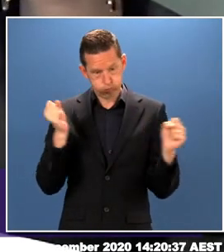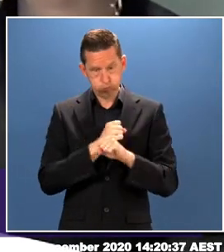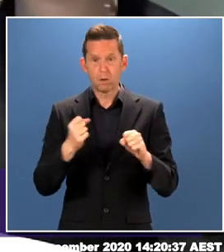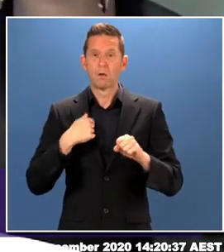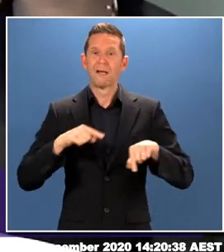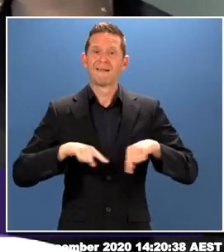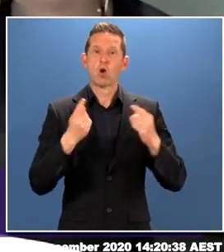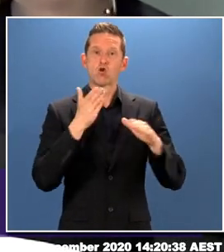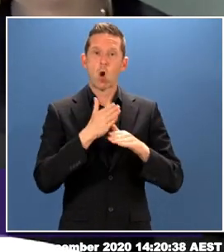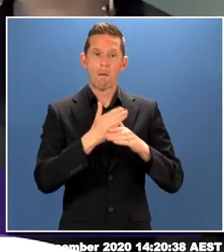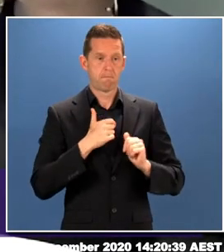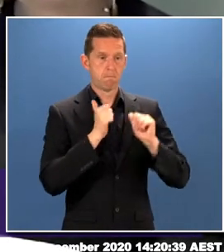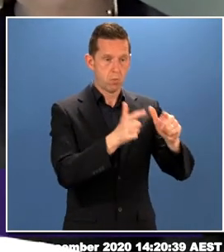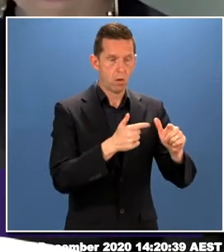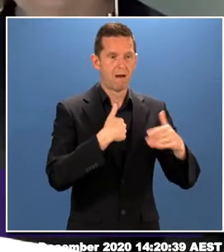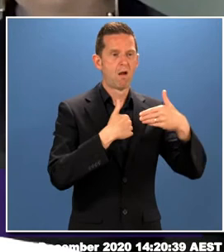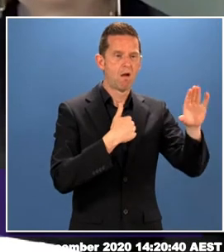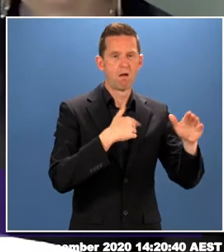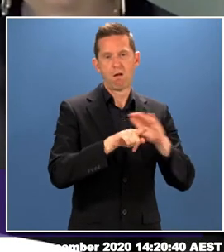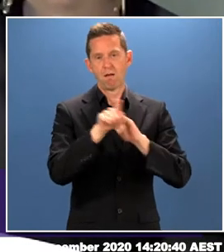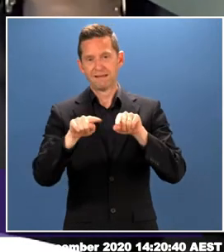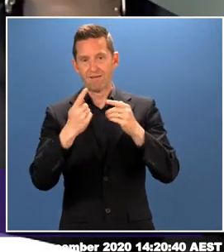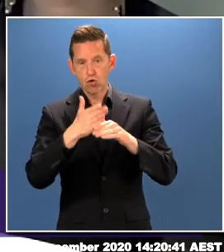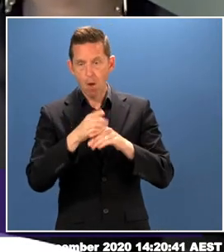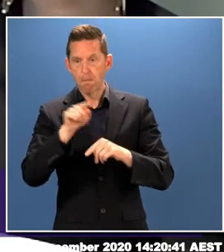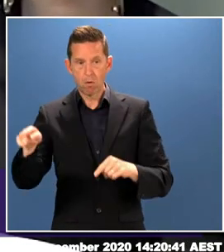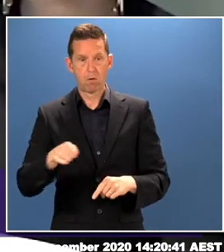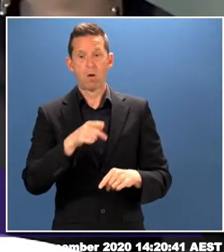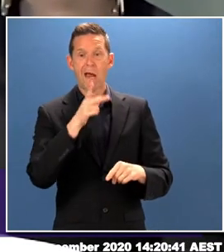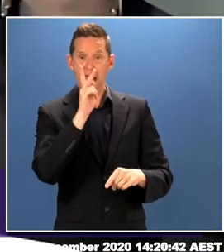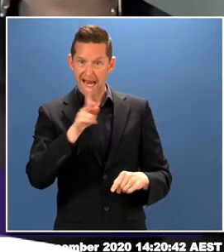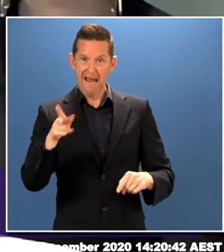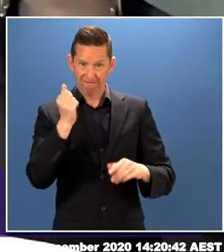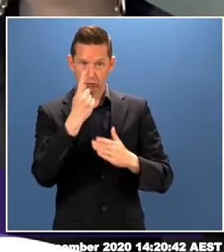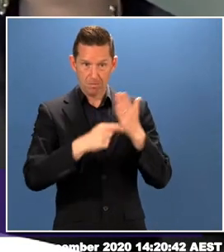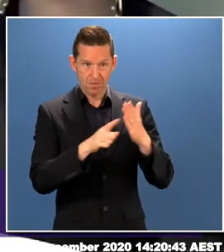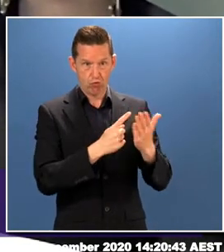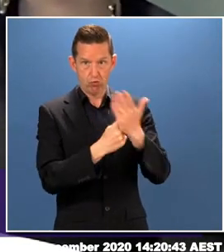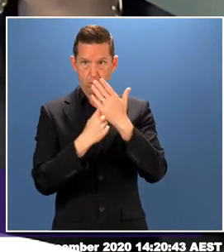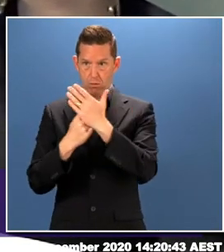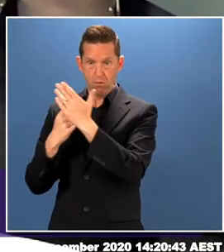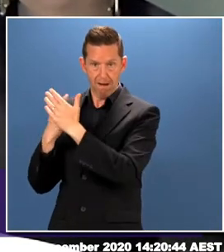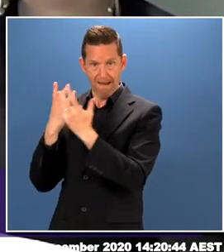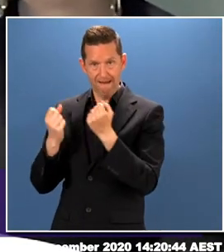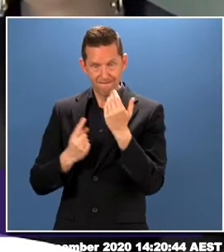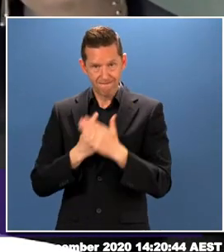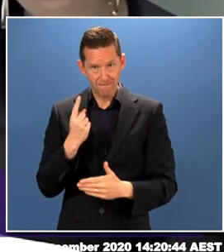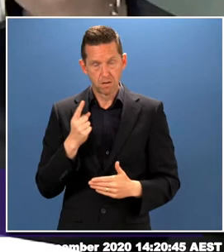encountering those barriers of discrimination. For this person later even feel that they are able to talk about